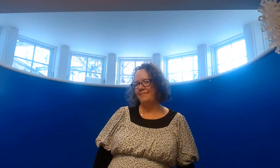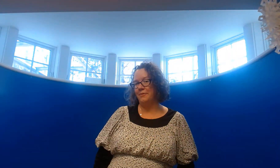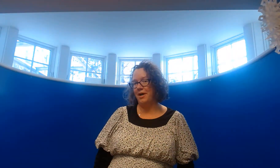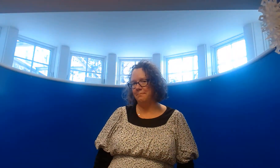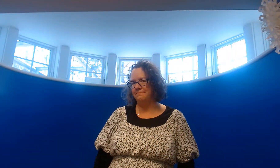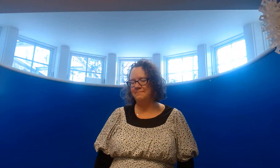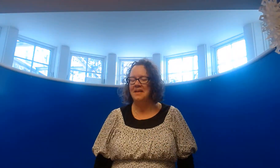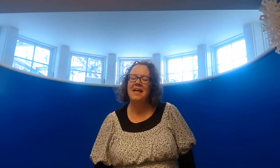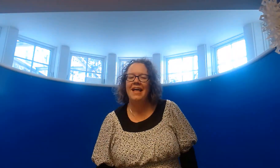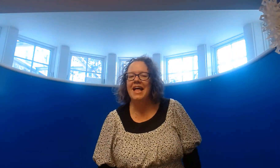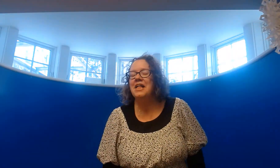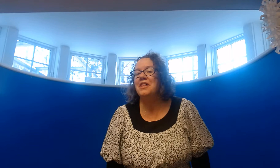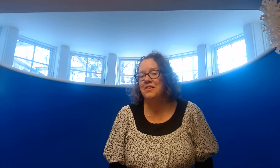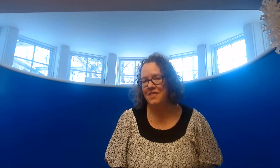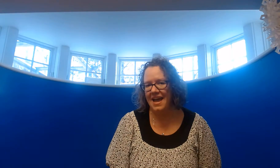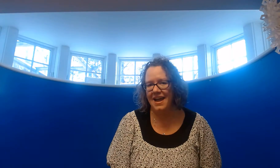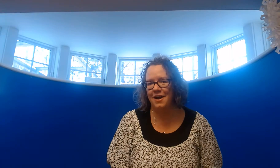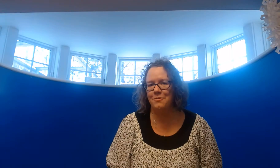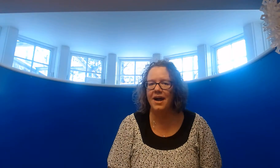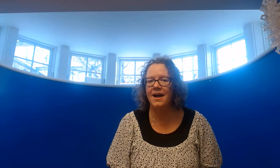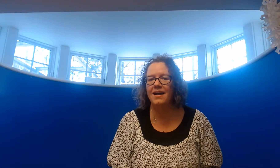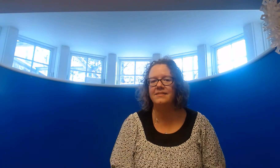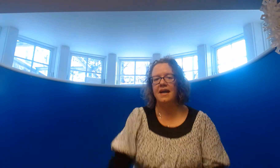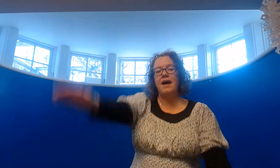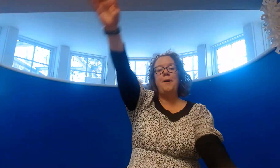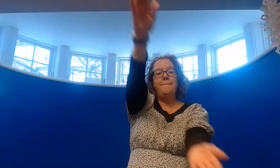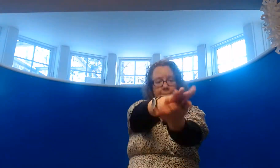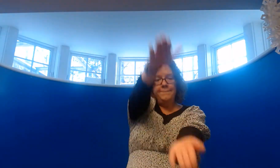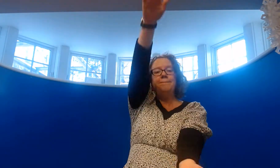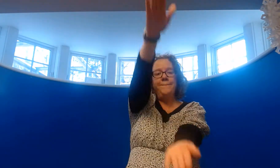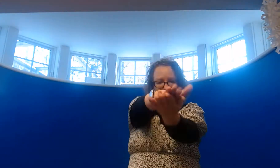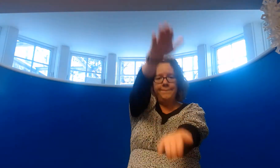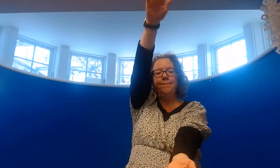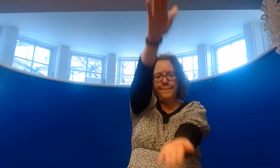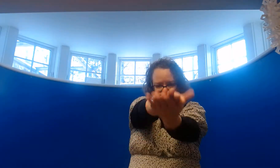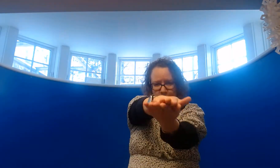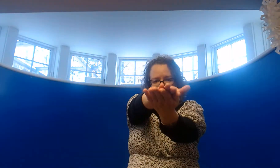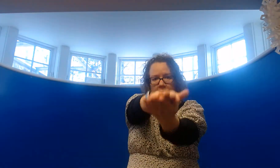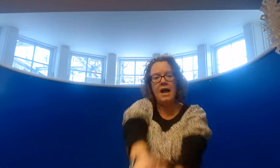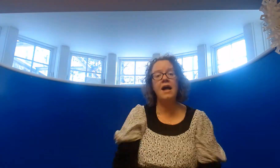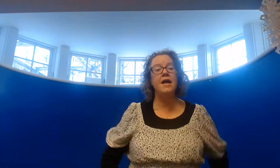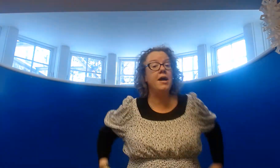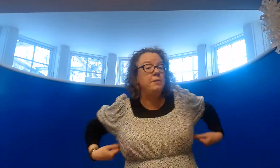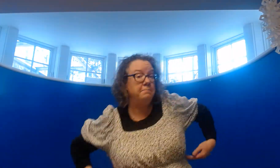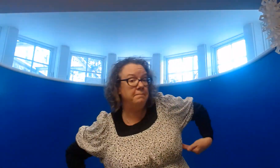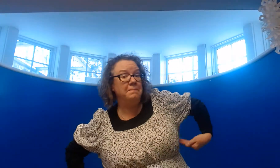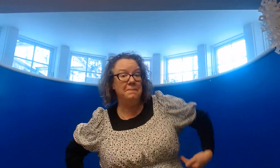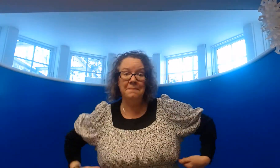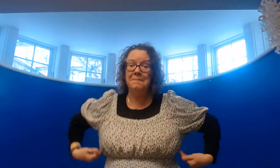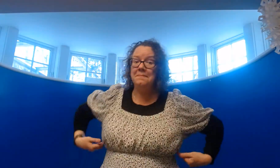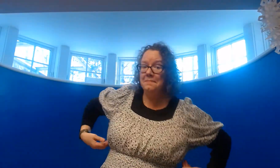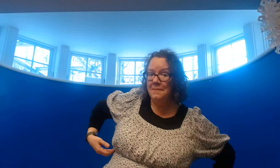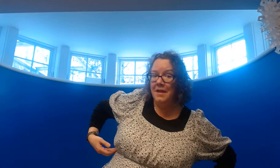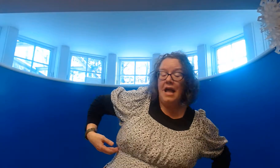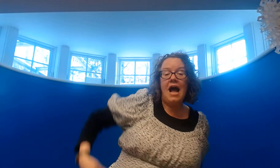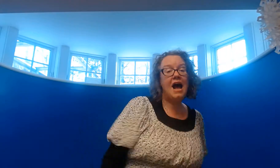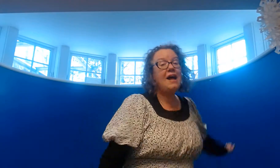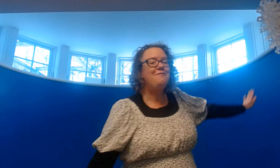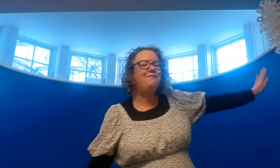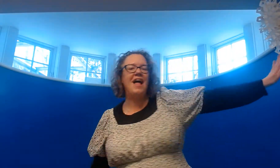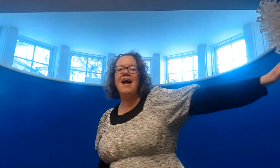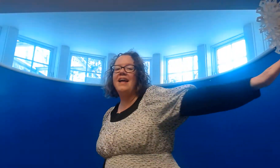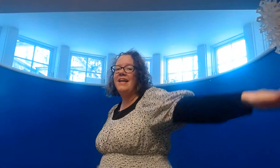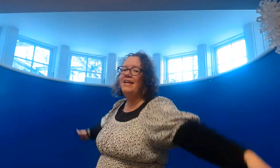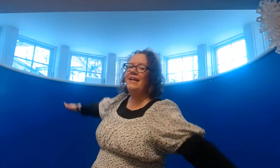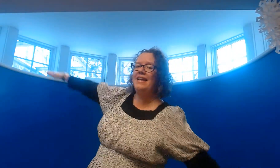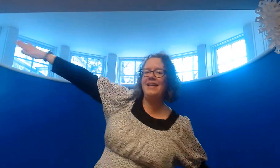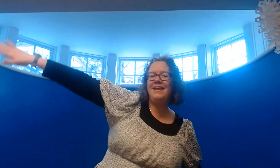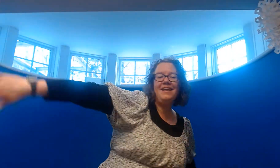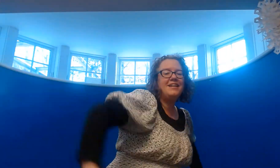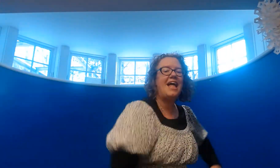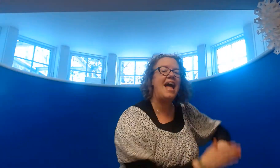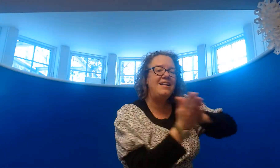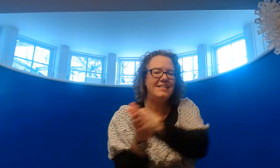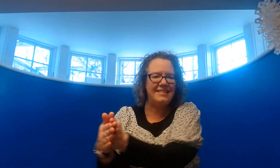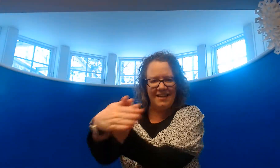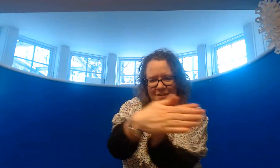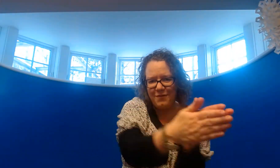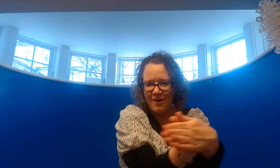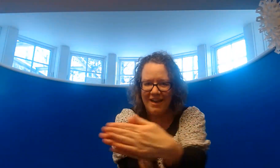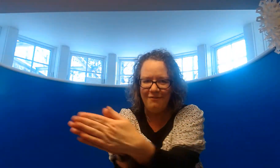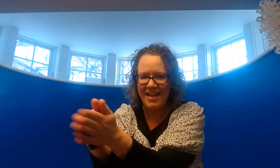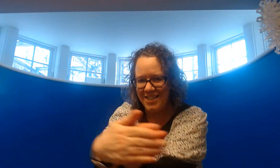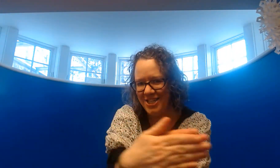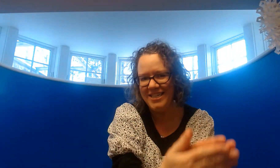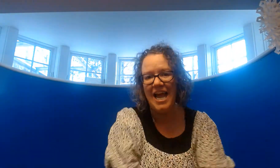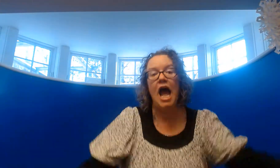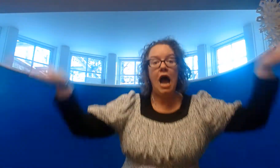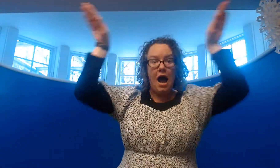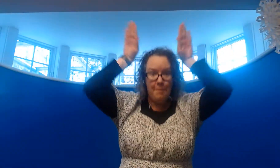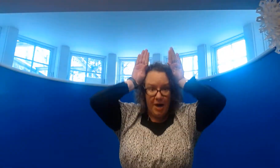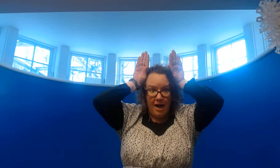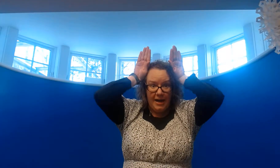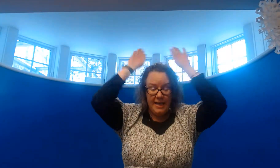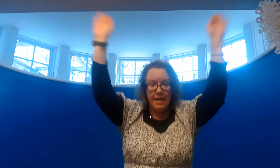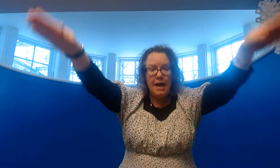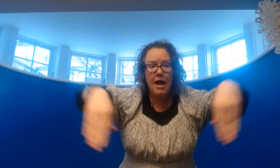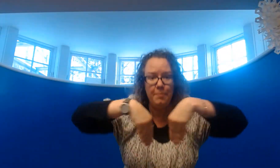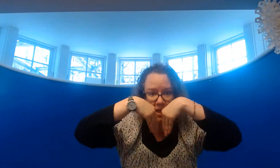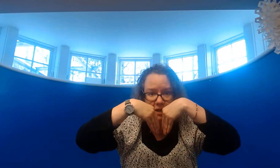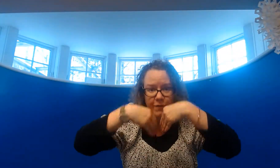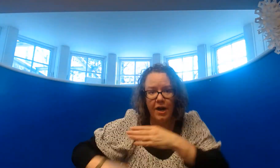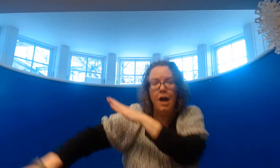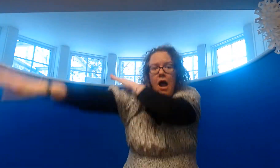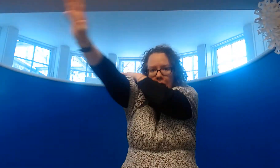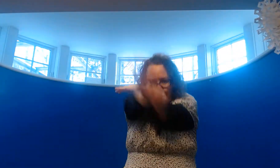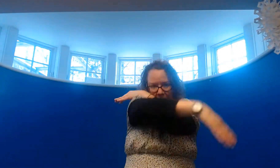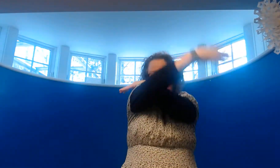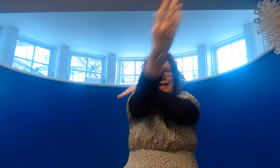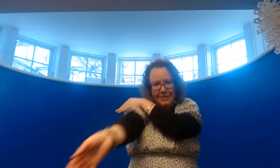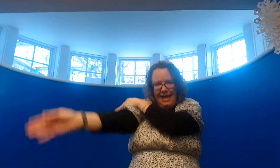Here we go. There was a, an a, a flying eagle, and a silvery fish, a bunny, a beaver, a wild